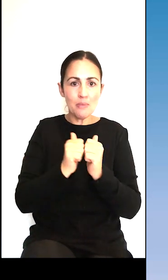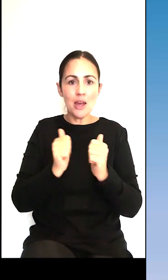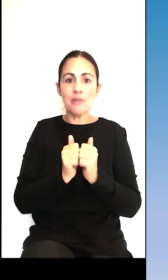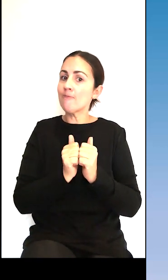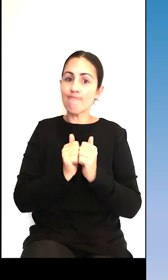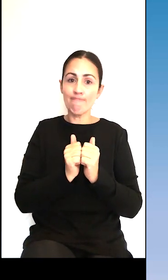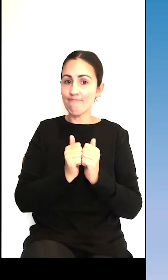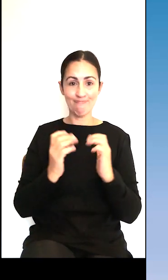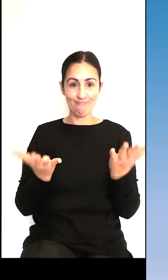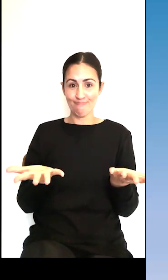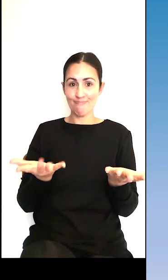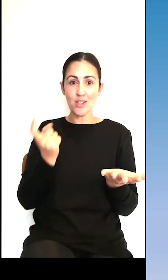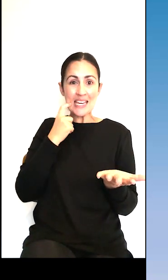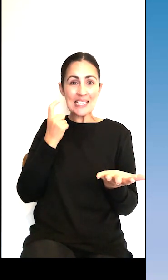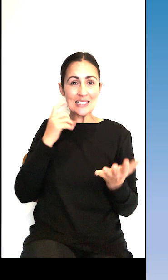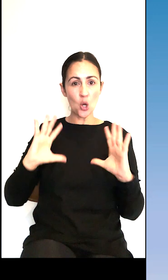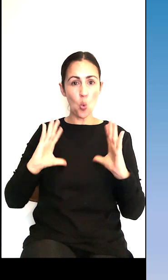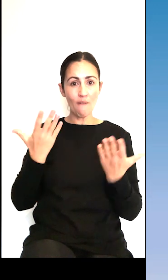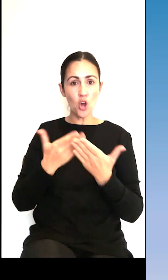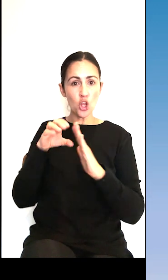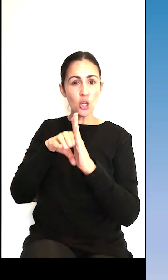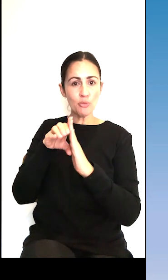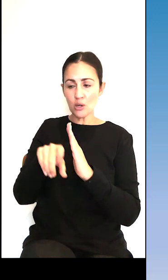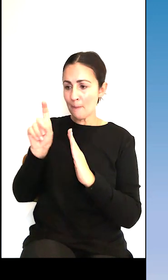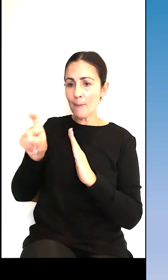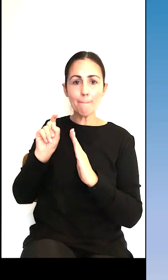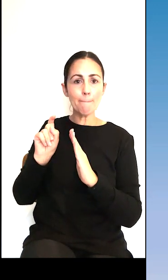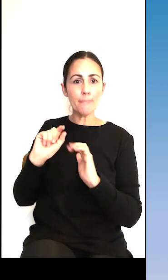so that your person you are caring for's healthcare team